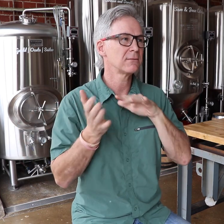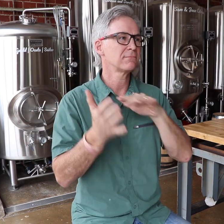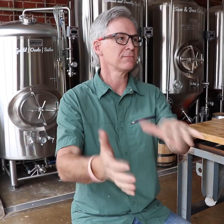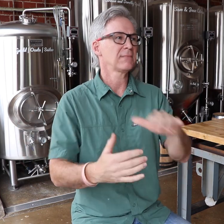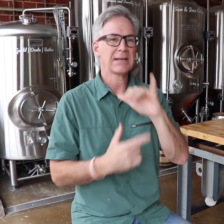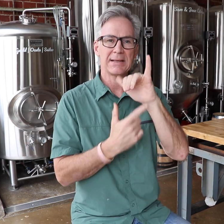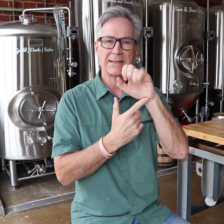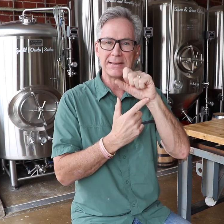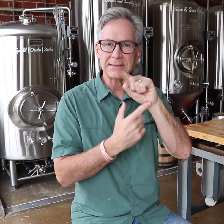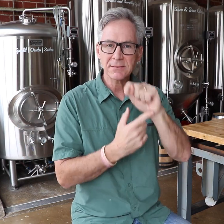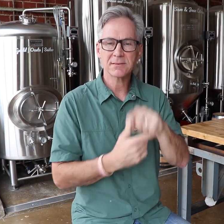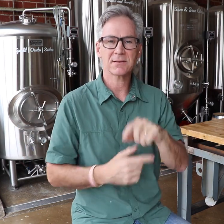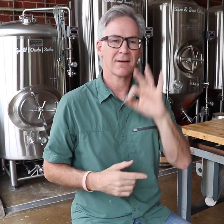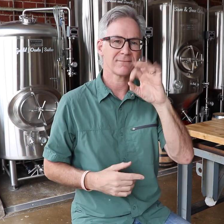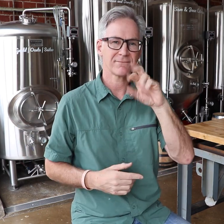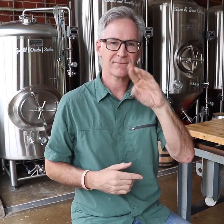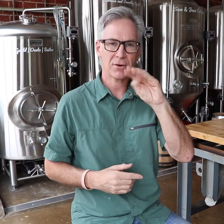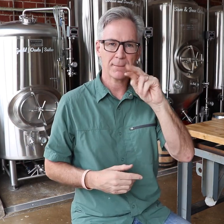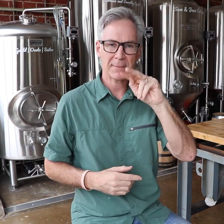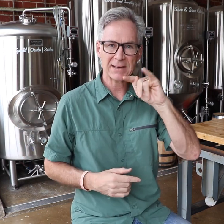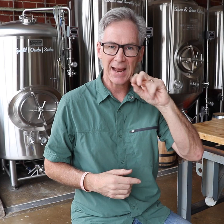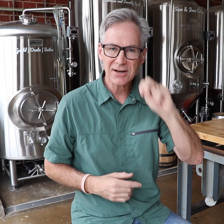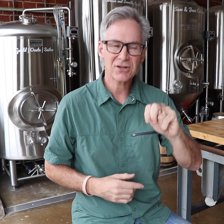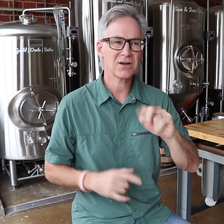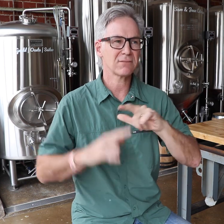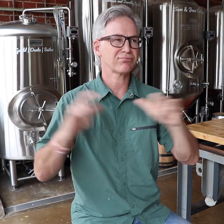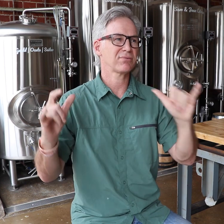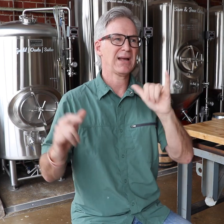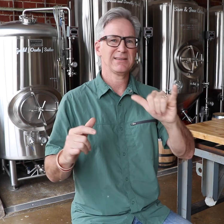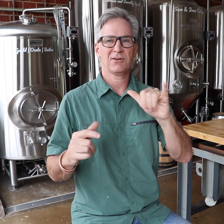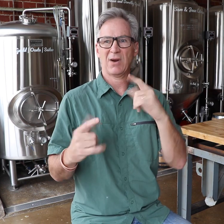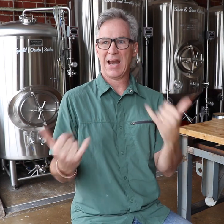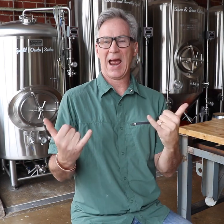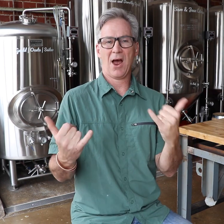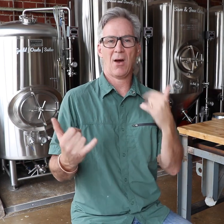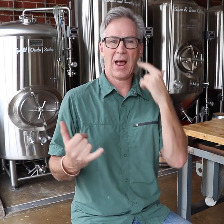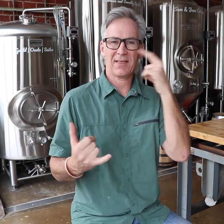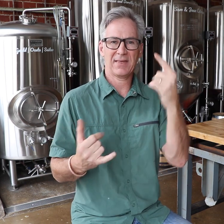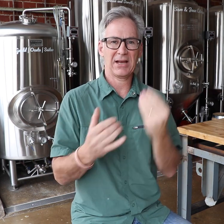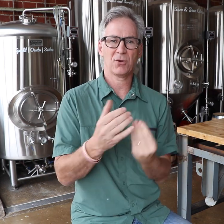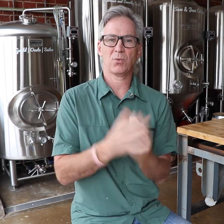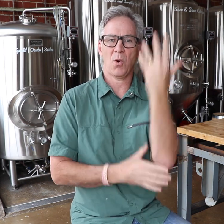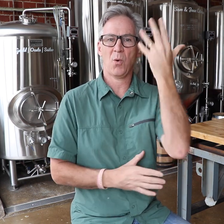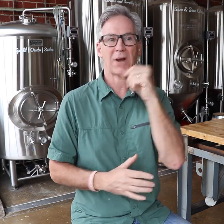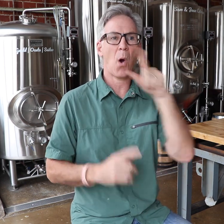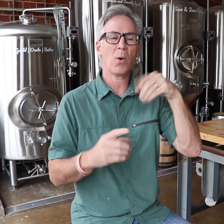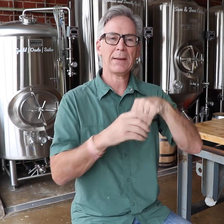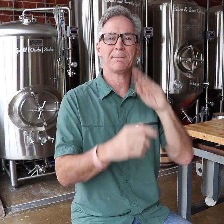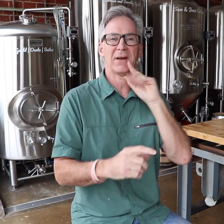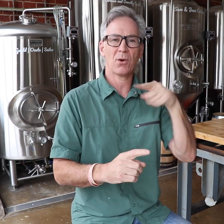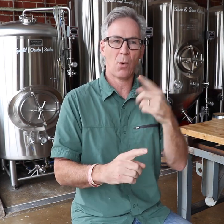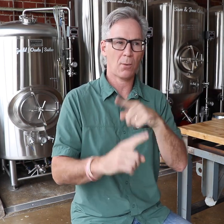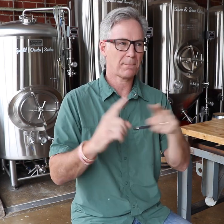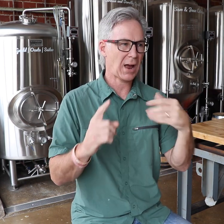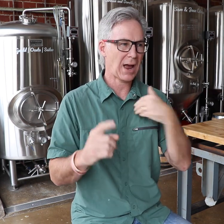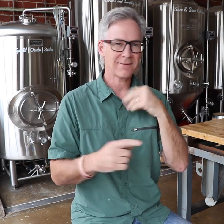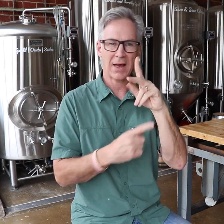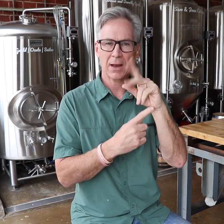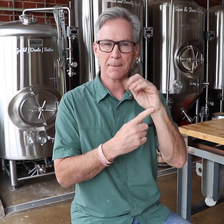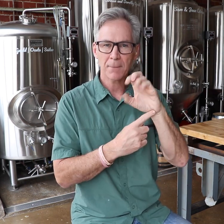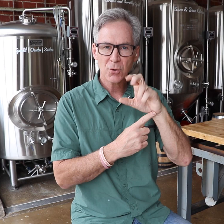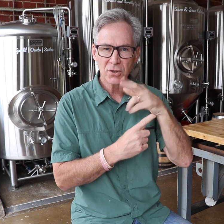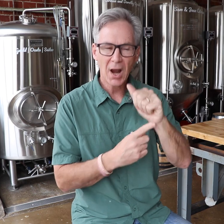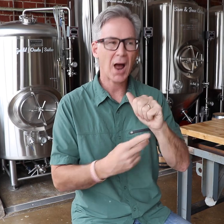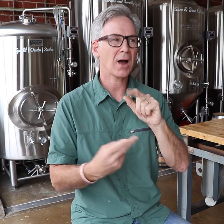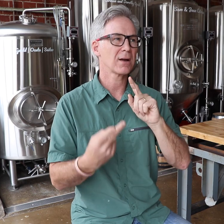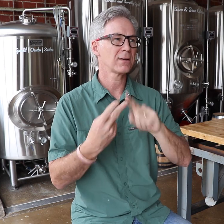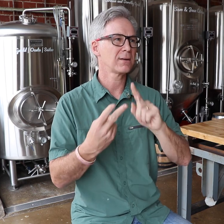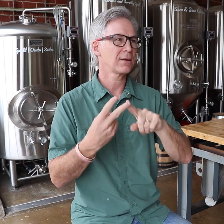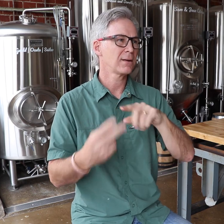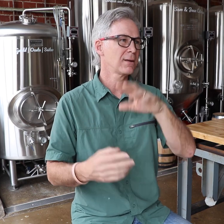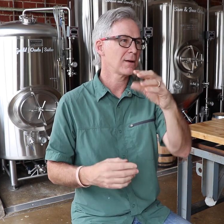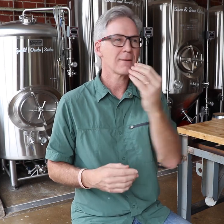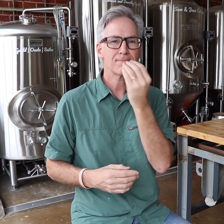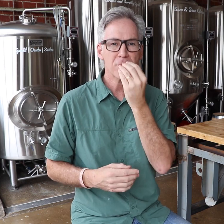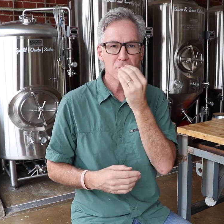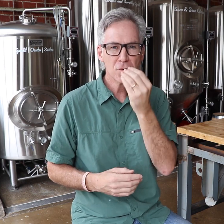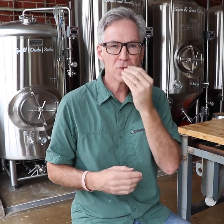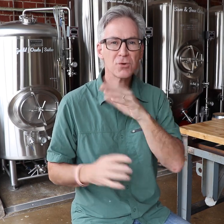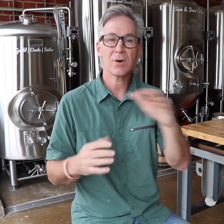Study yeast and fermentation, this study is very trendy with our culture nowadays, with Kombchua and food.